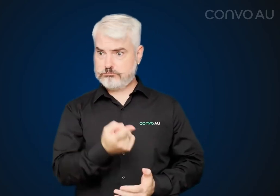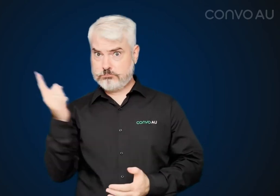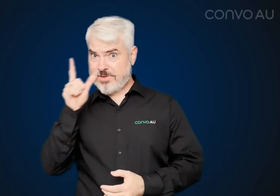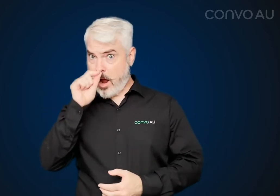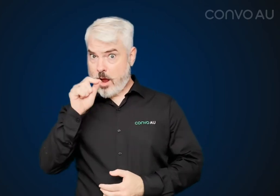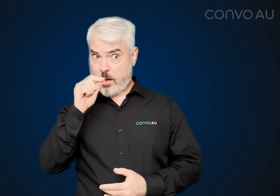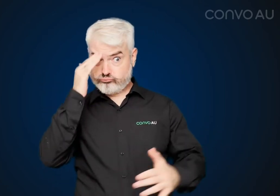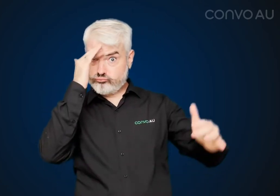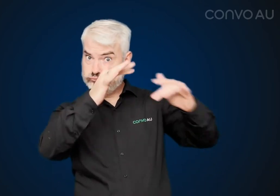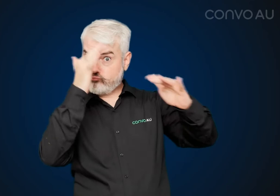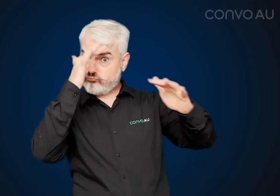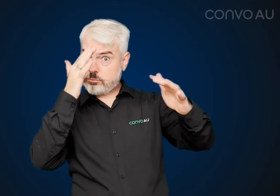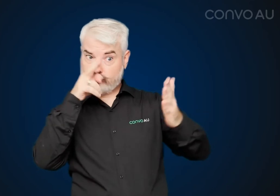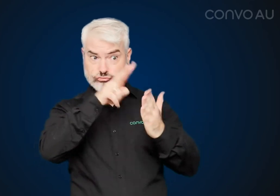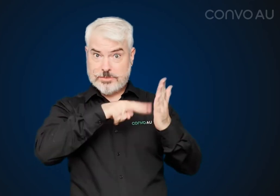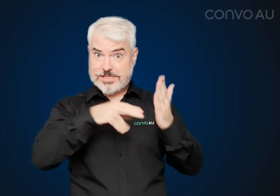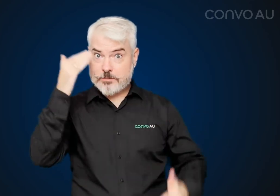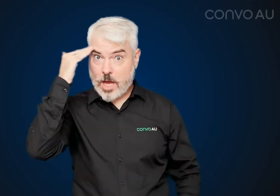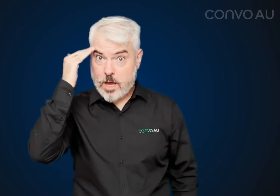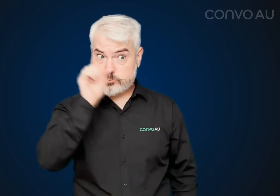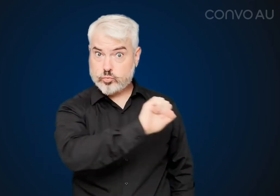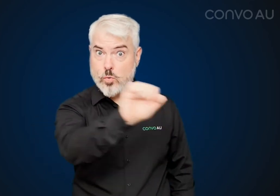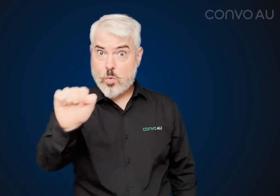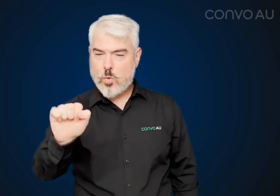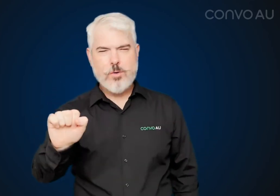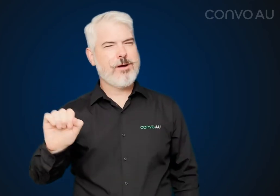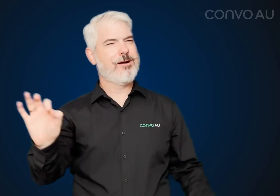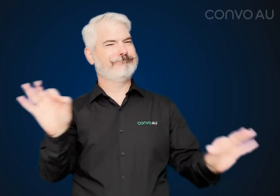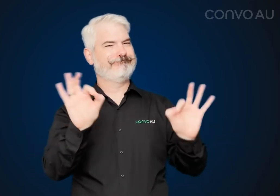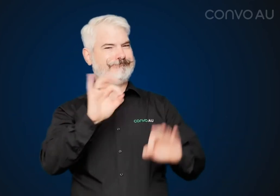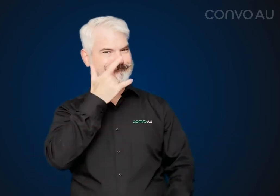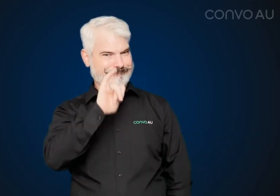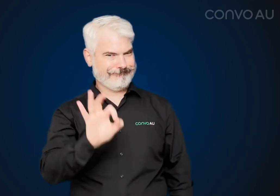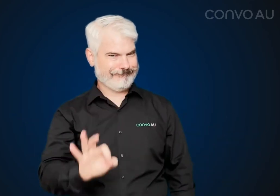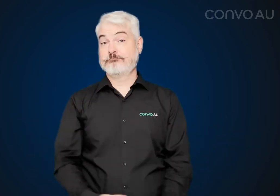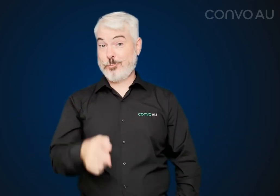Unfortunately, our Video Interpreters are not mind readers!